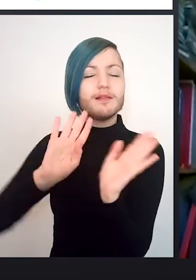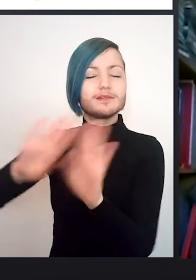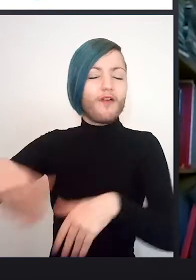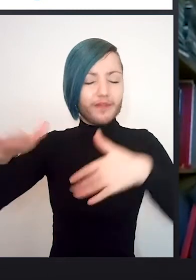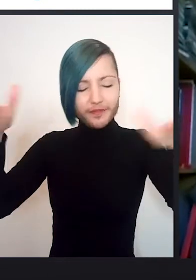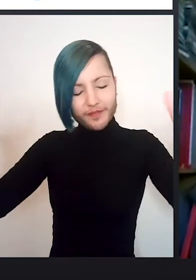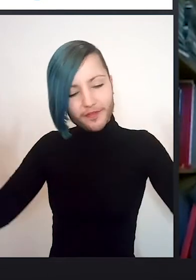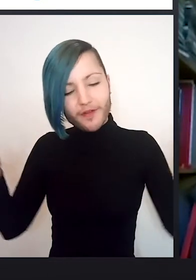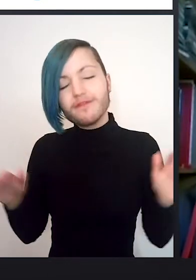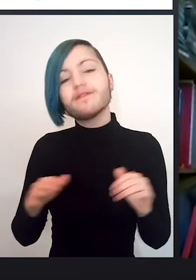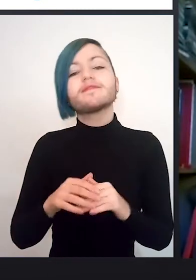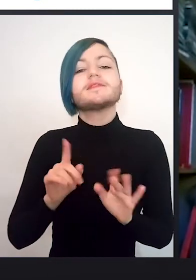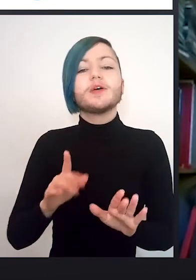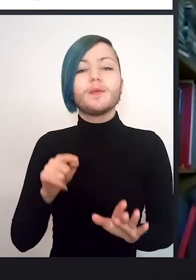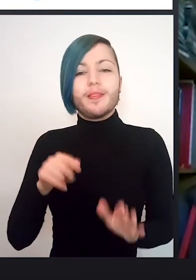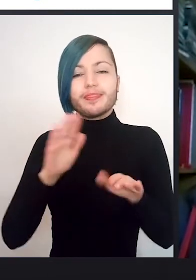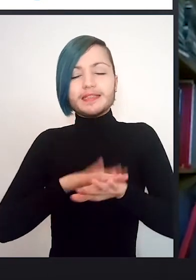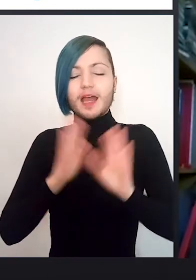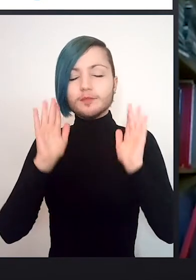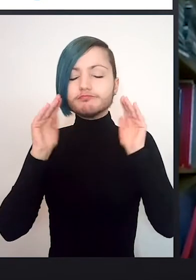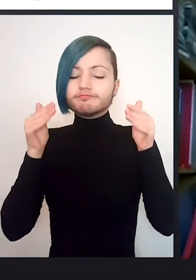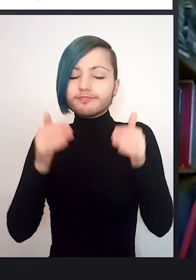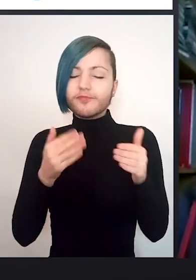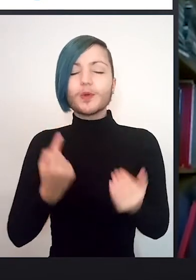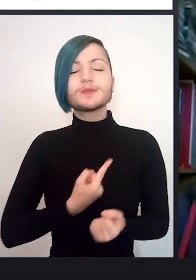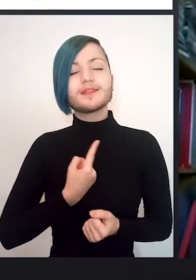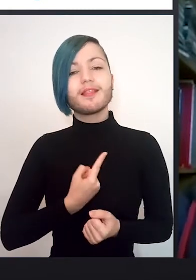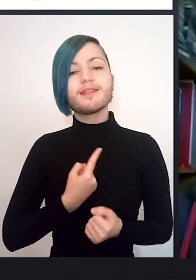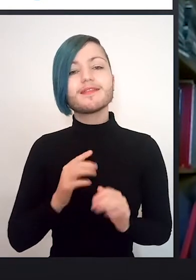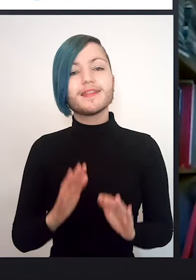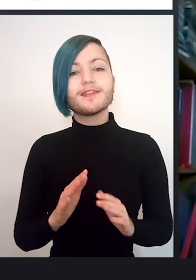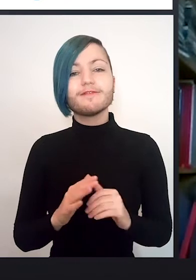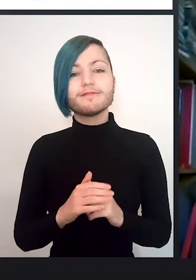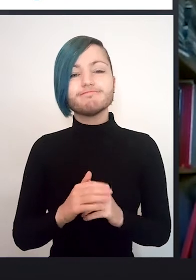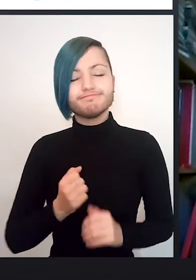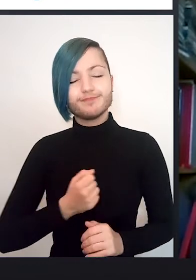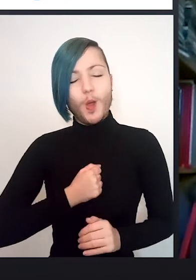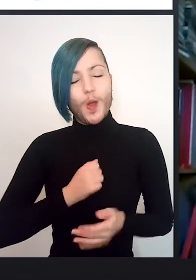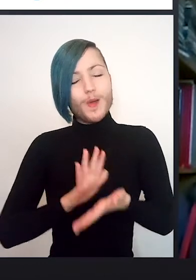time when you can, you know, invest in your own pleasure.